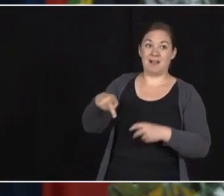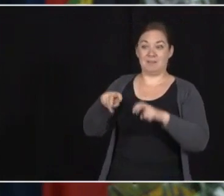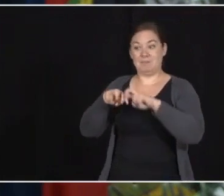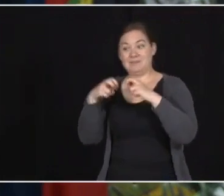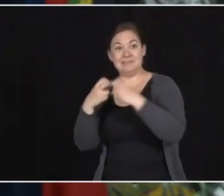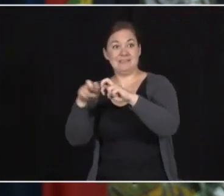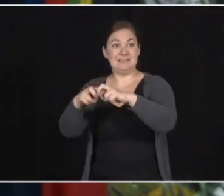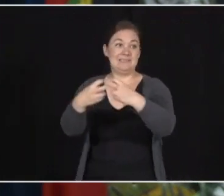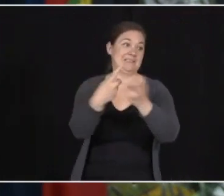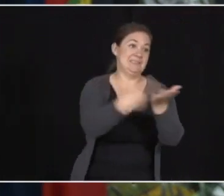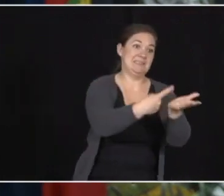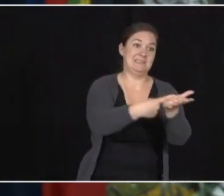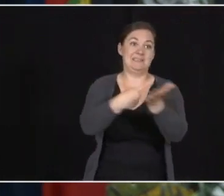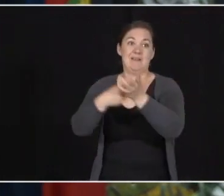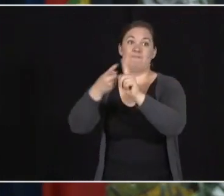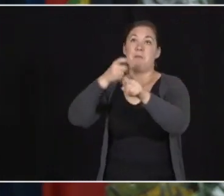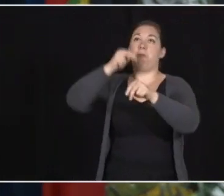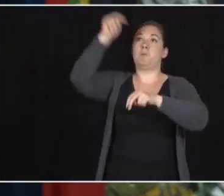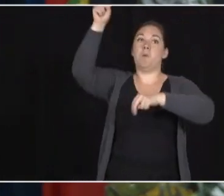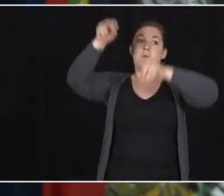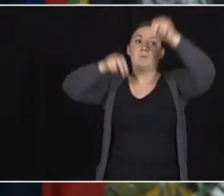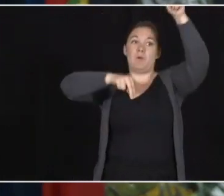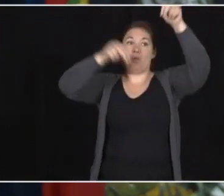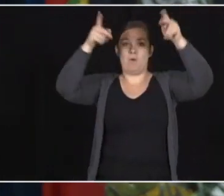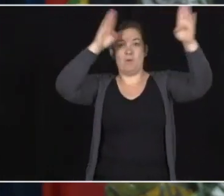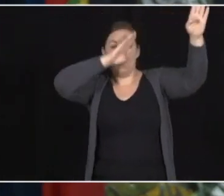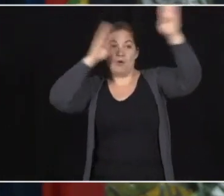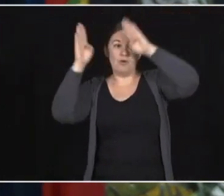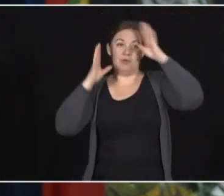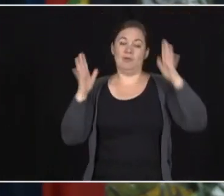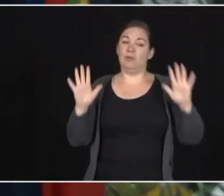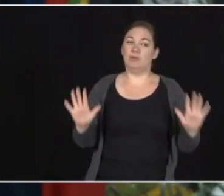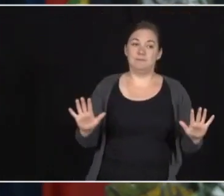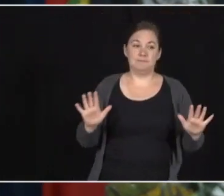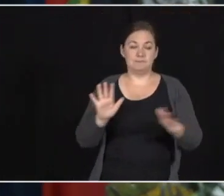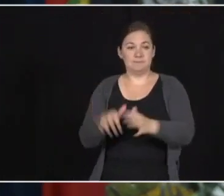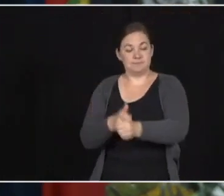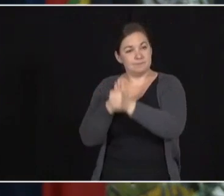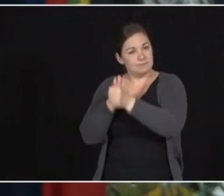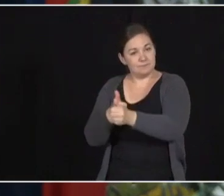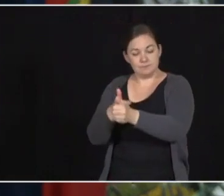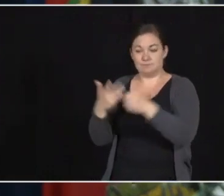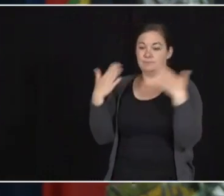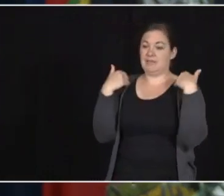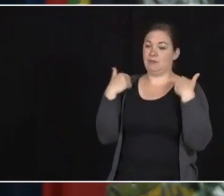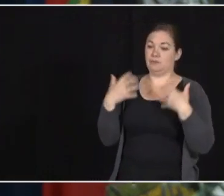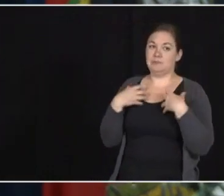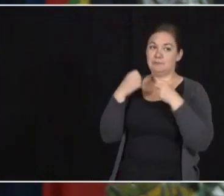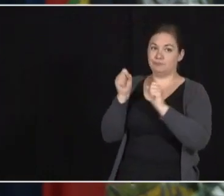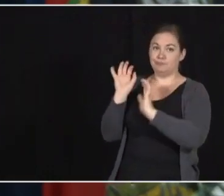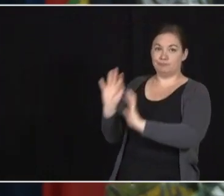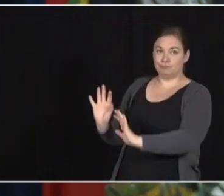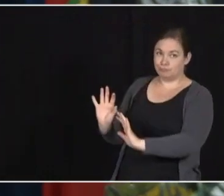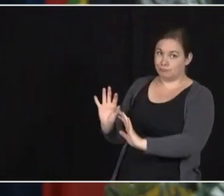But I know that Minister of Health is doing a great job as is Doctor Williams. I am sure they will come up with a solution to keep everyone happy.